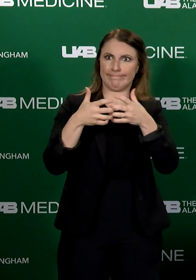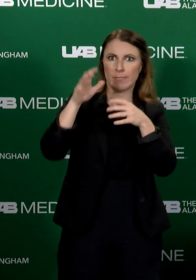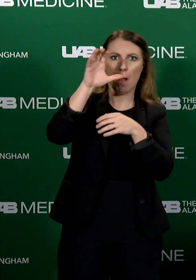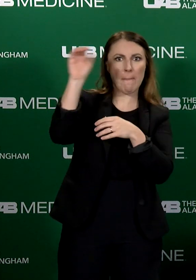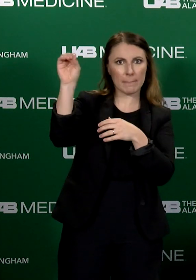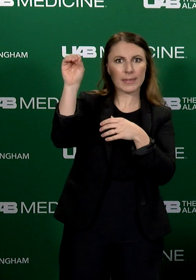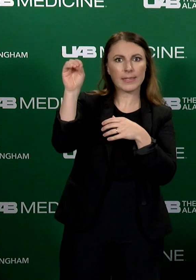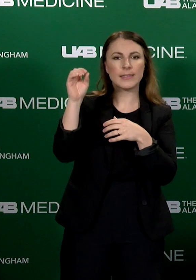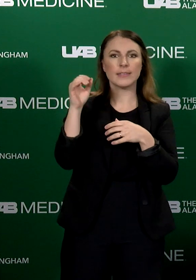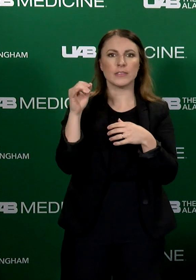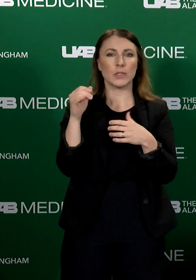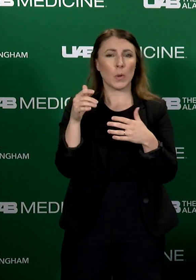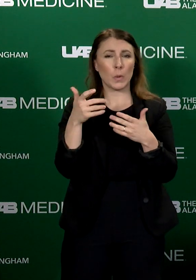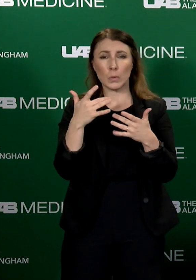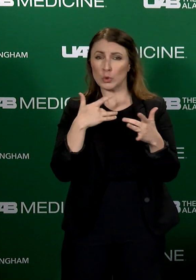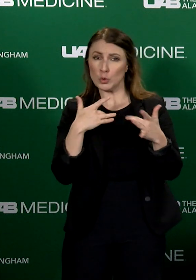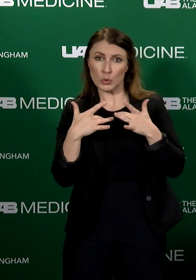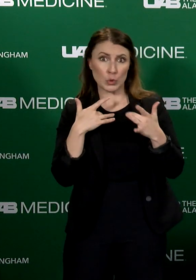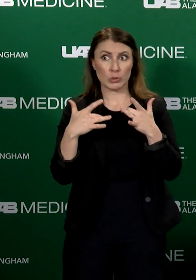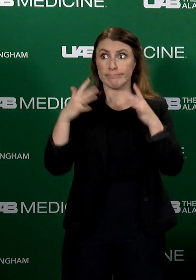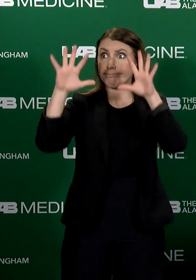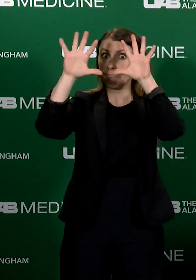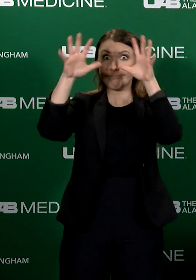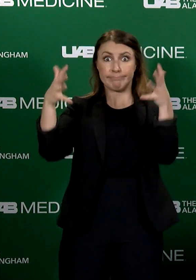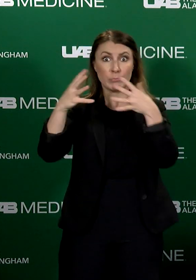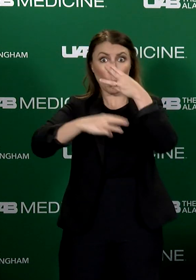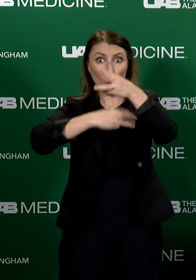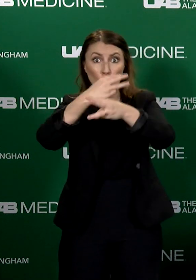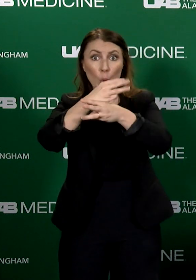any questions about what we see globally and what we see coming in the future I'm